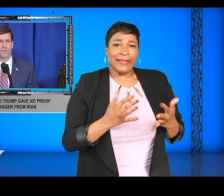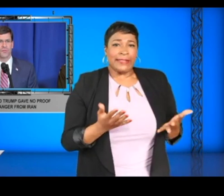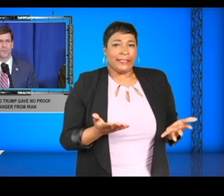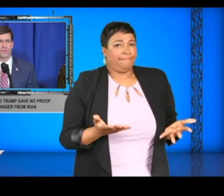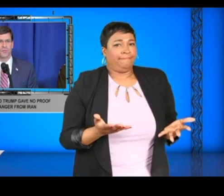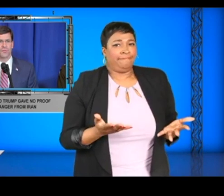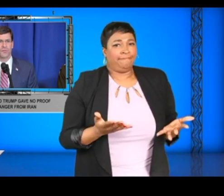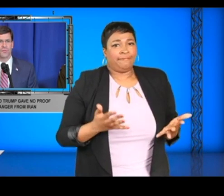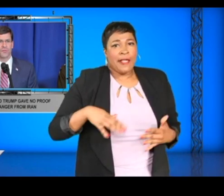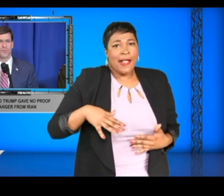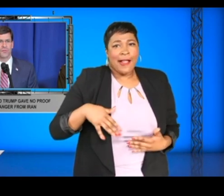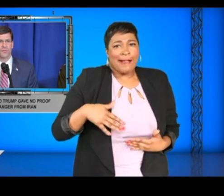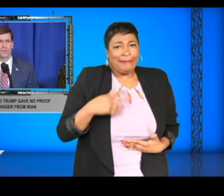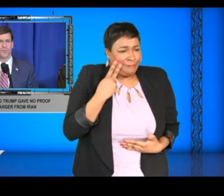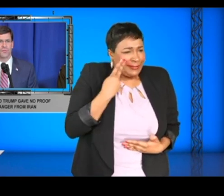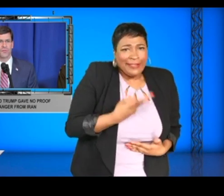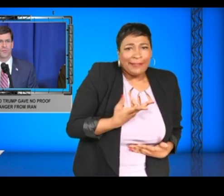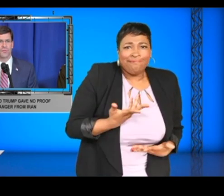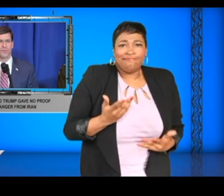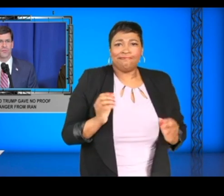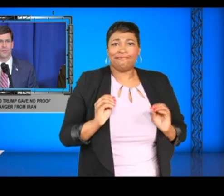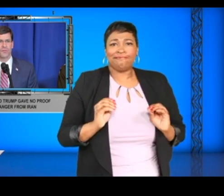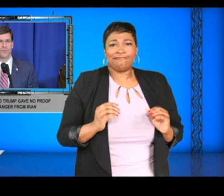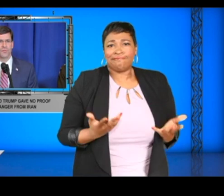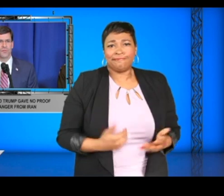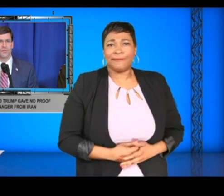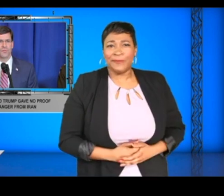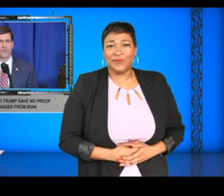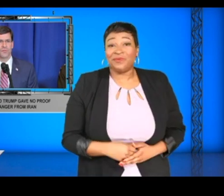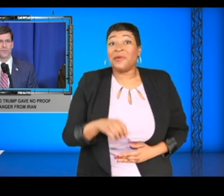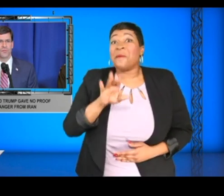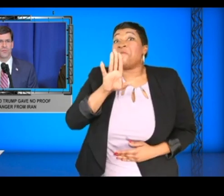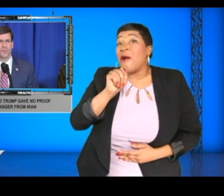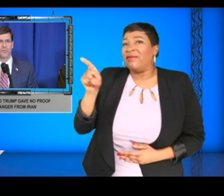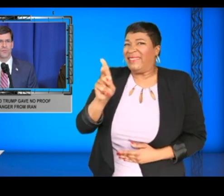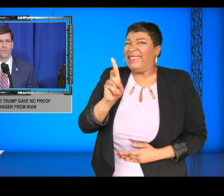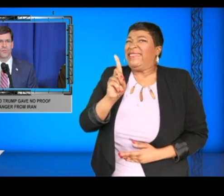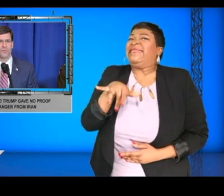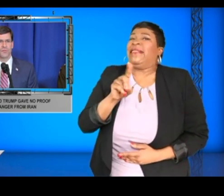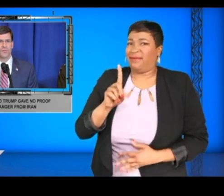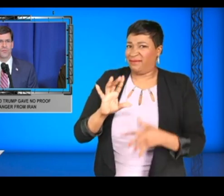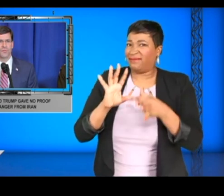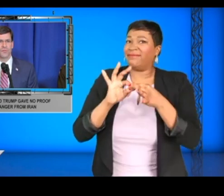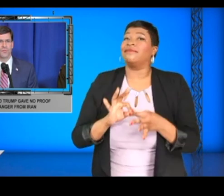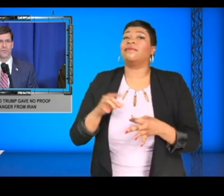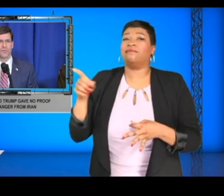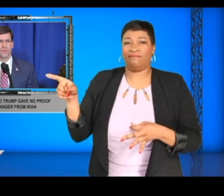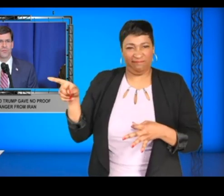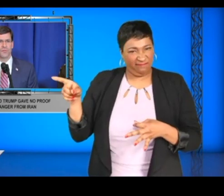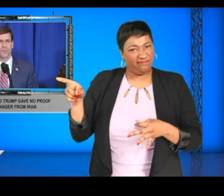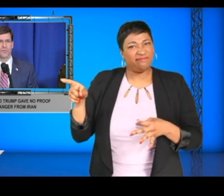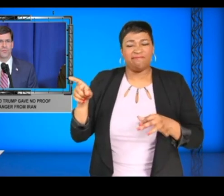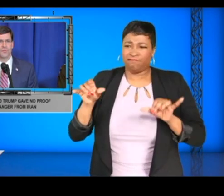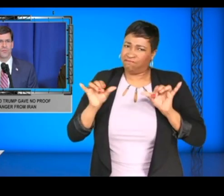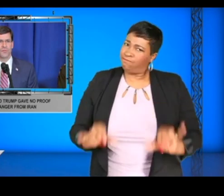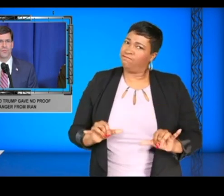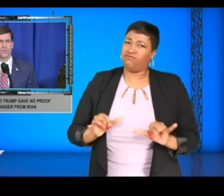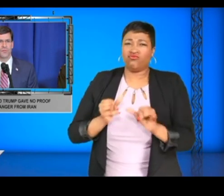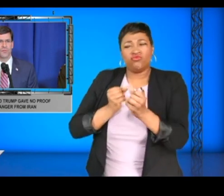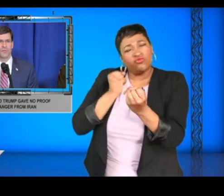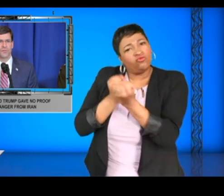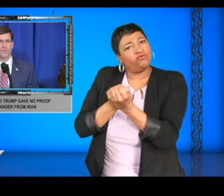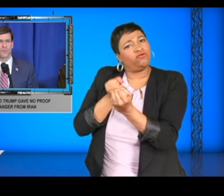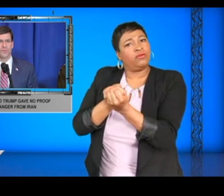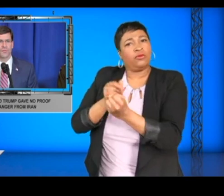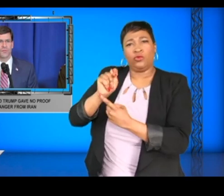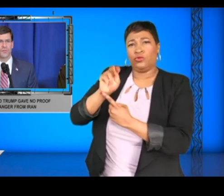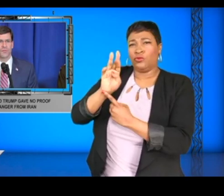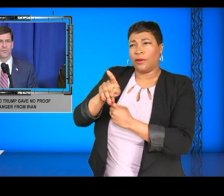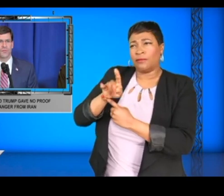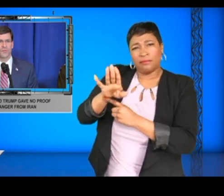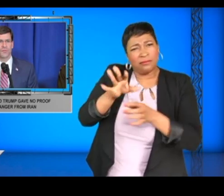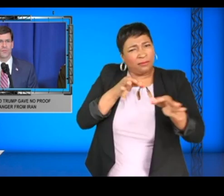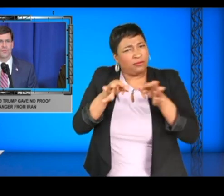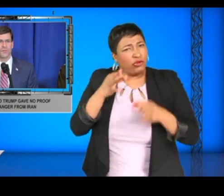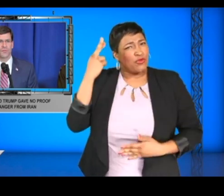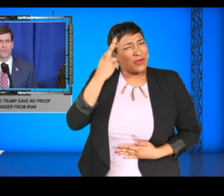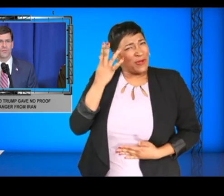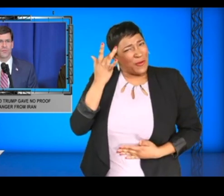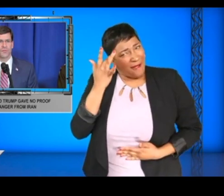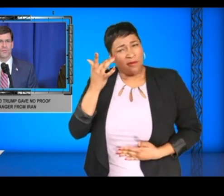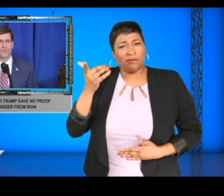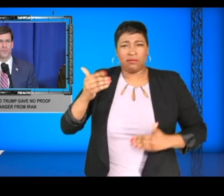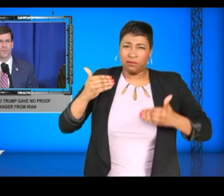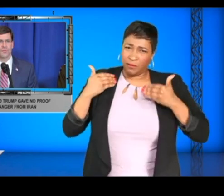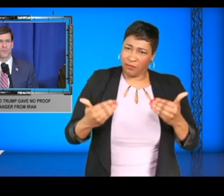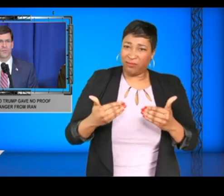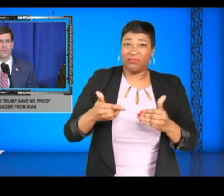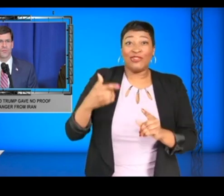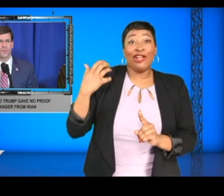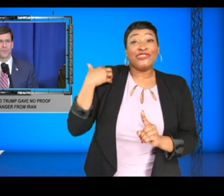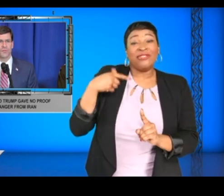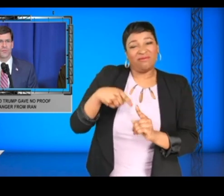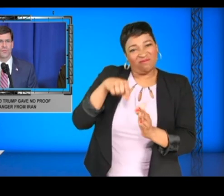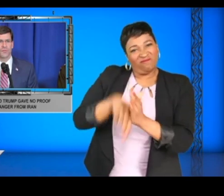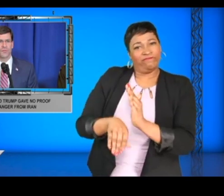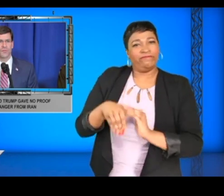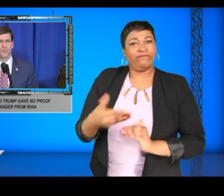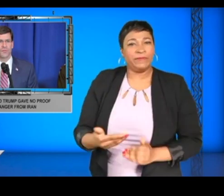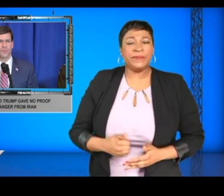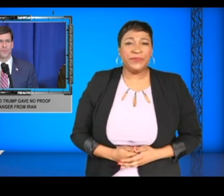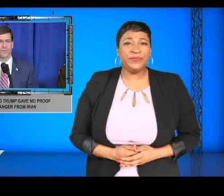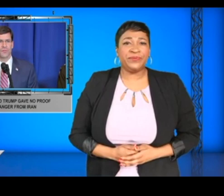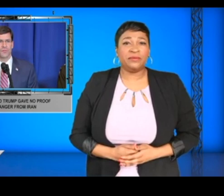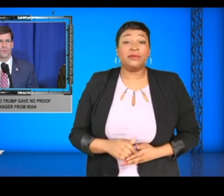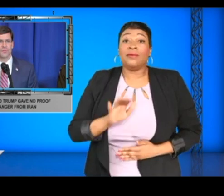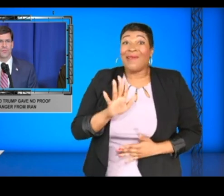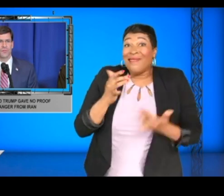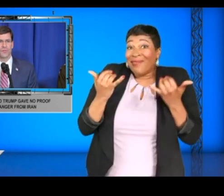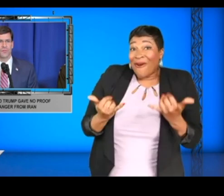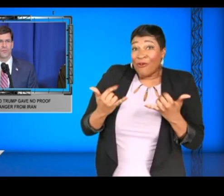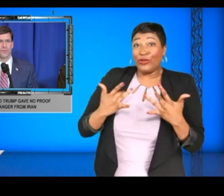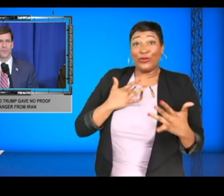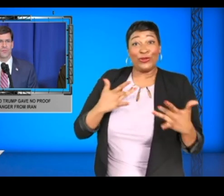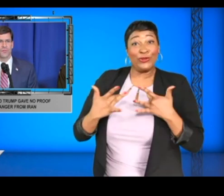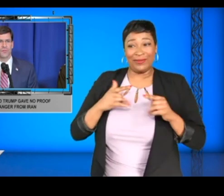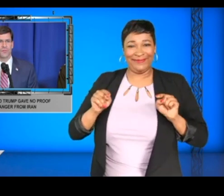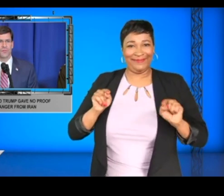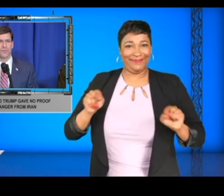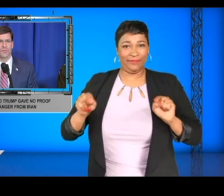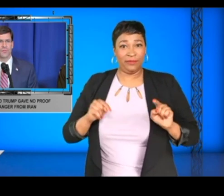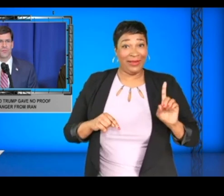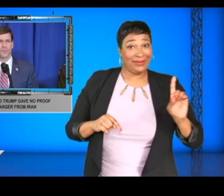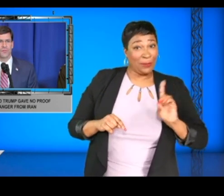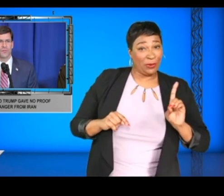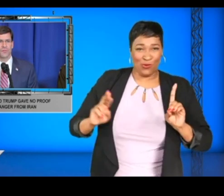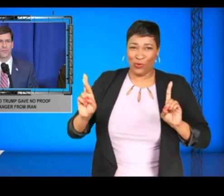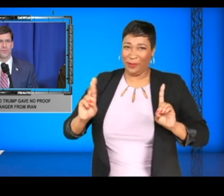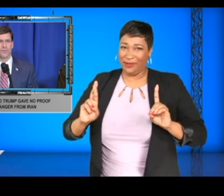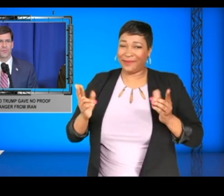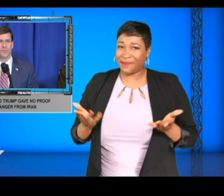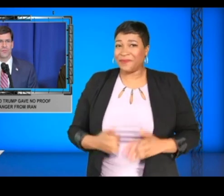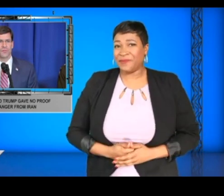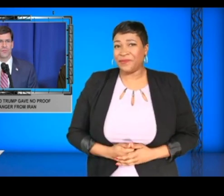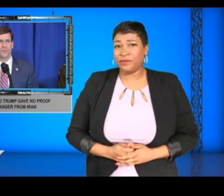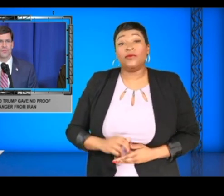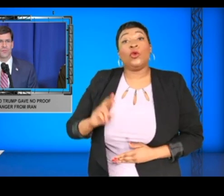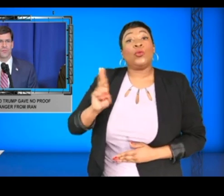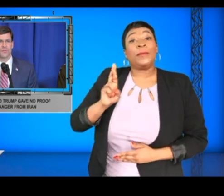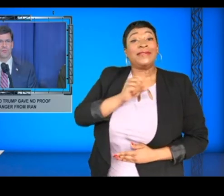imminent threat, he said he didn't see one.